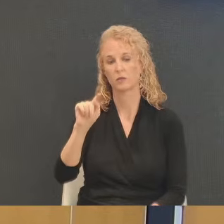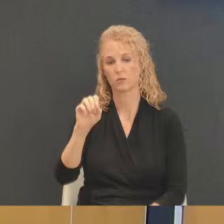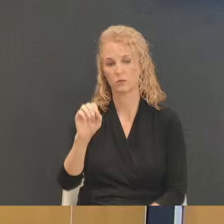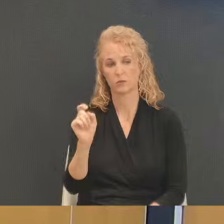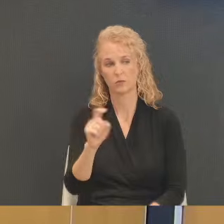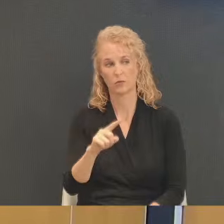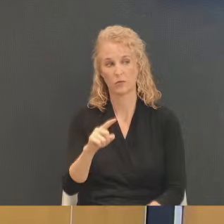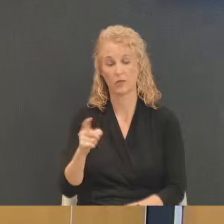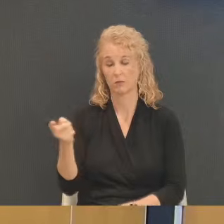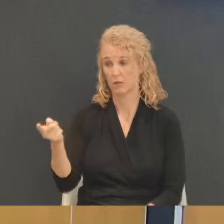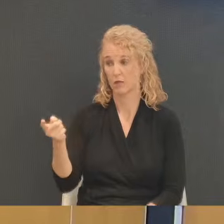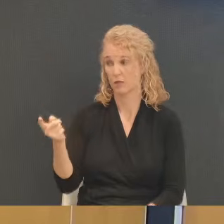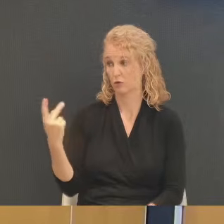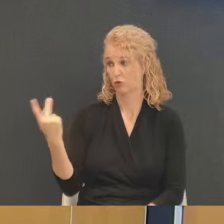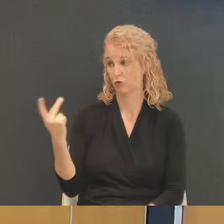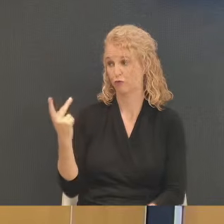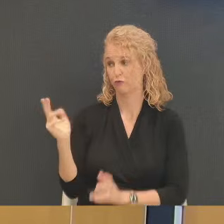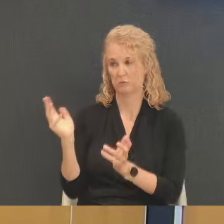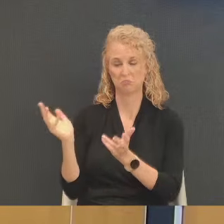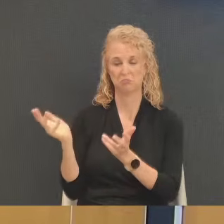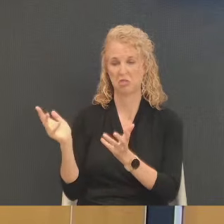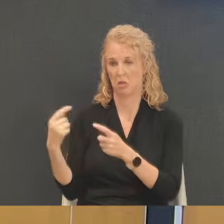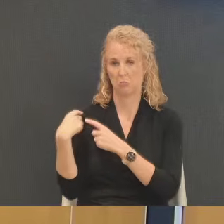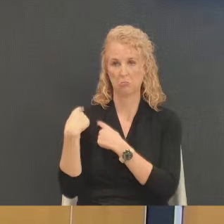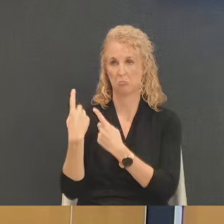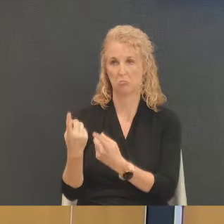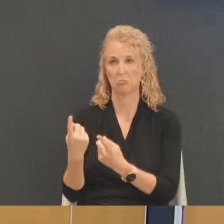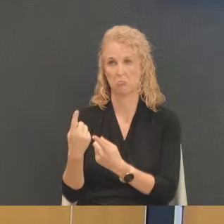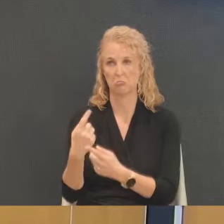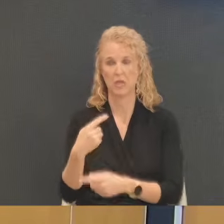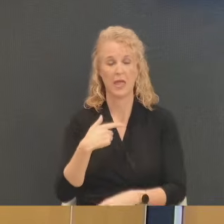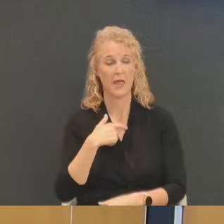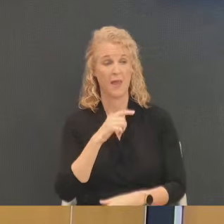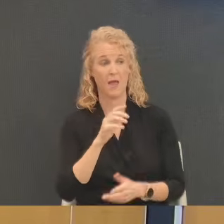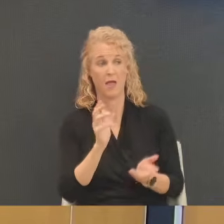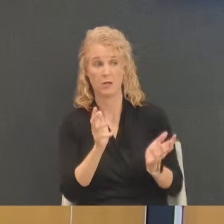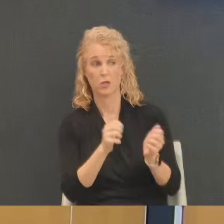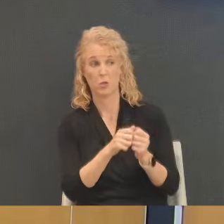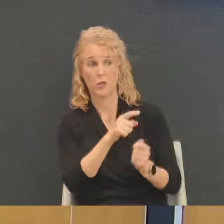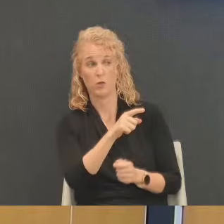Ederson had talked to me about this and I talked to Mr. Aluotto and maybe in the bile